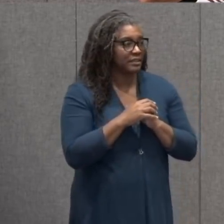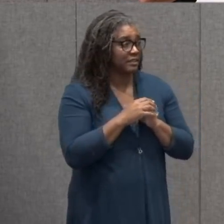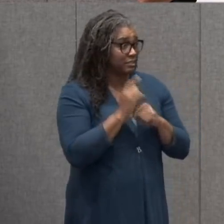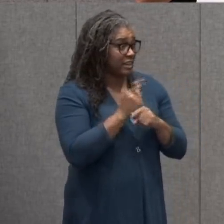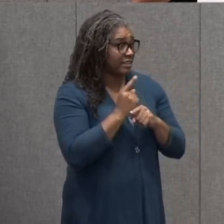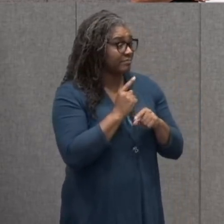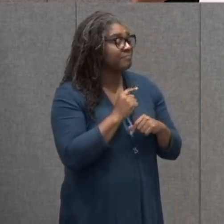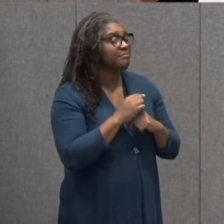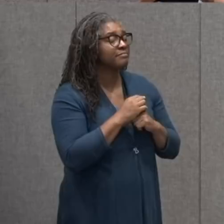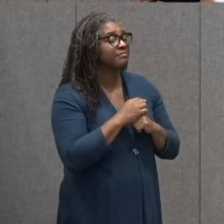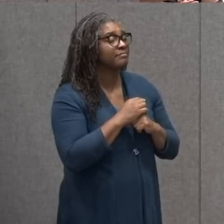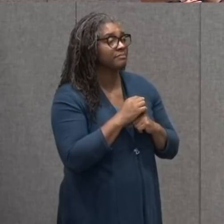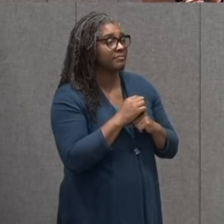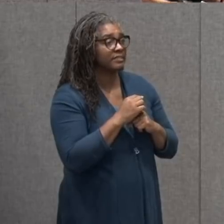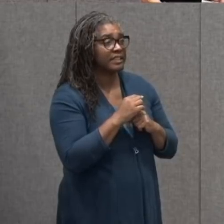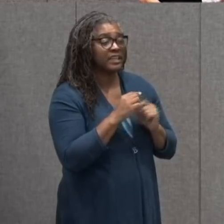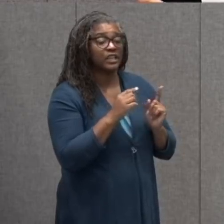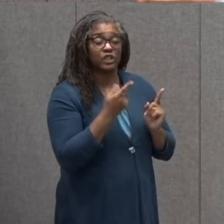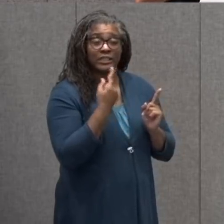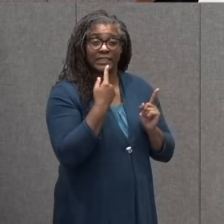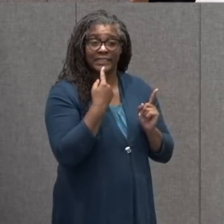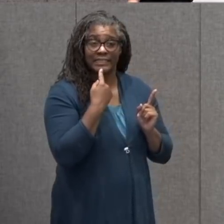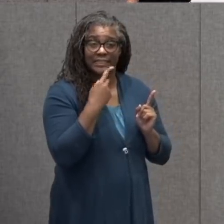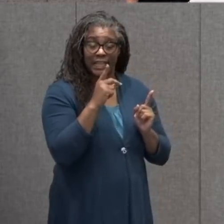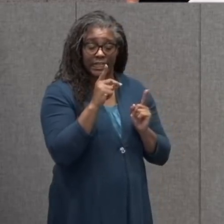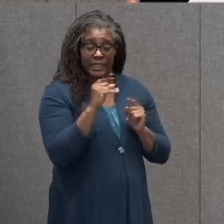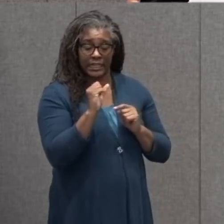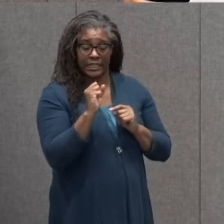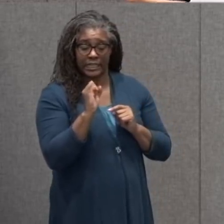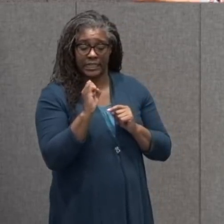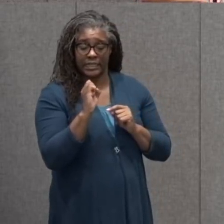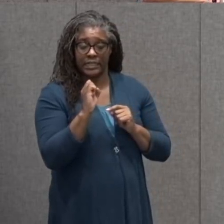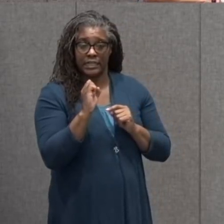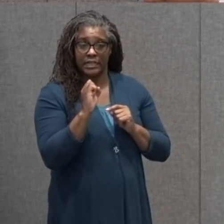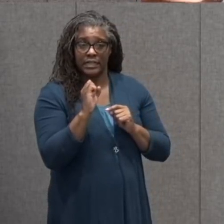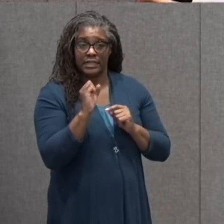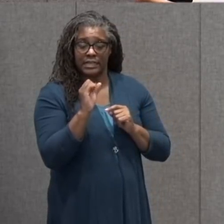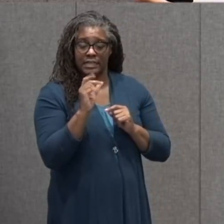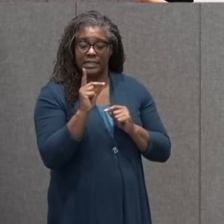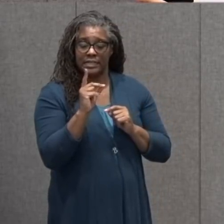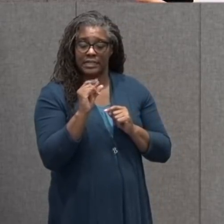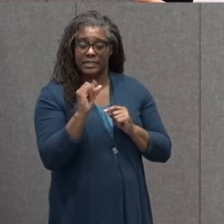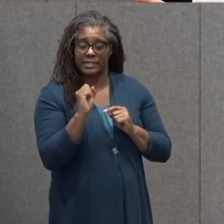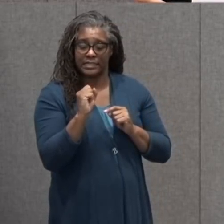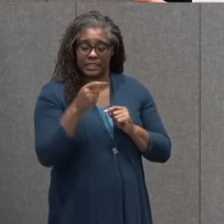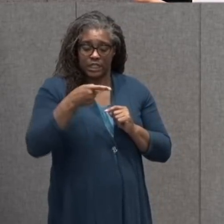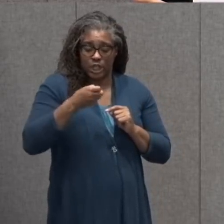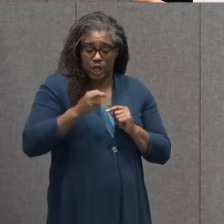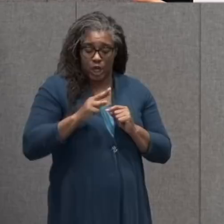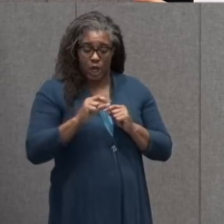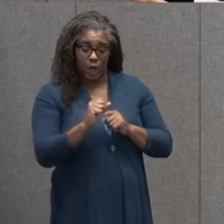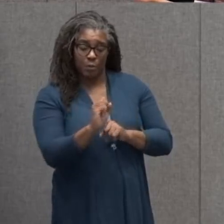or Ms. Craft said dispersed, or disperses, that still counts. - We're gonna be okay. Yeah. - All right.